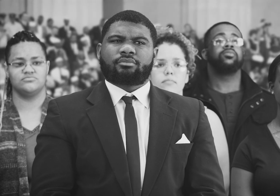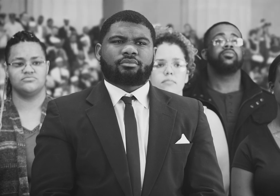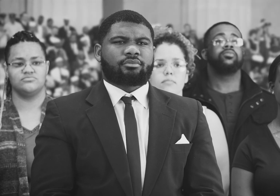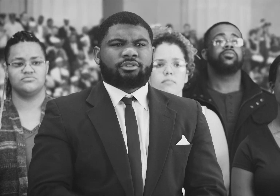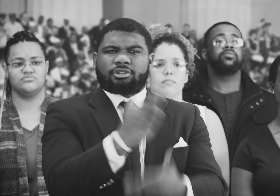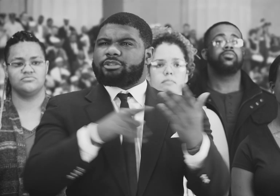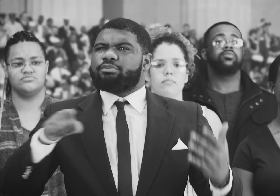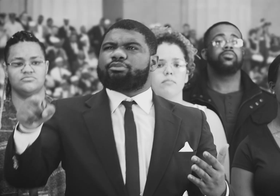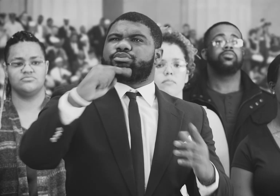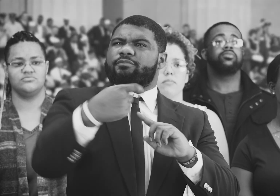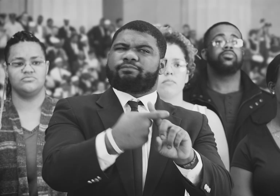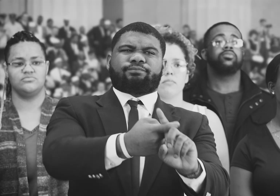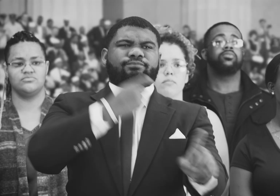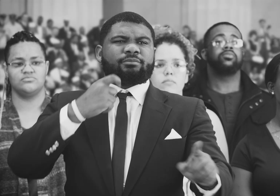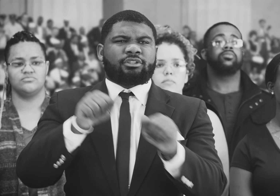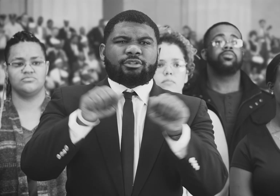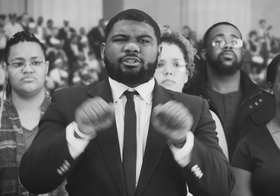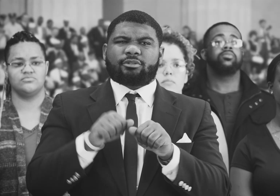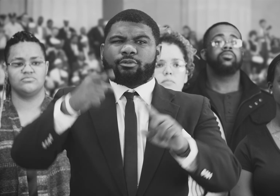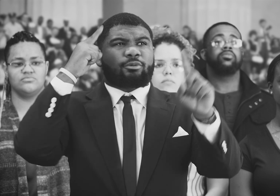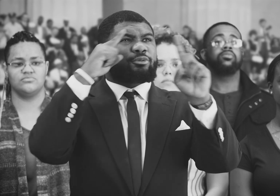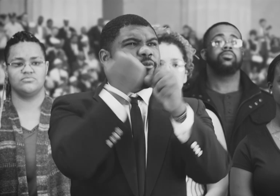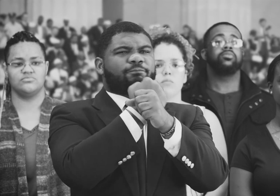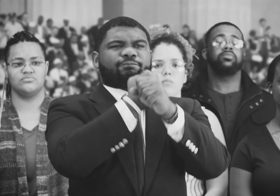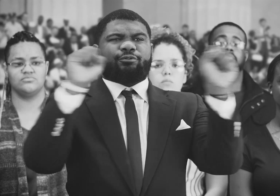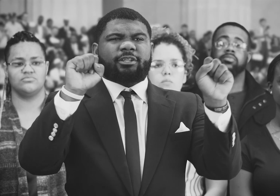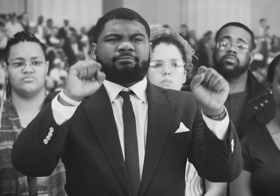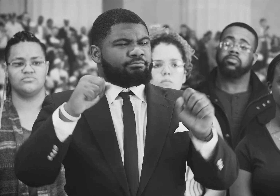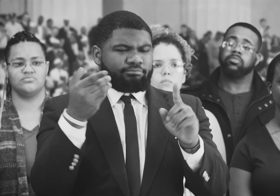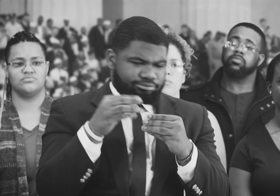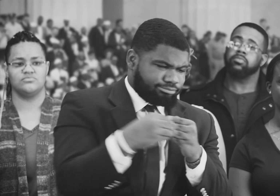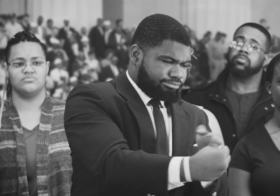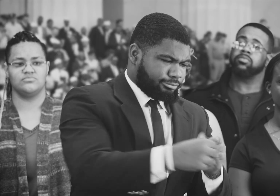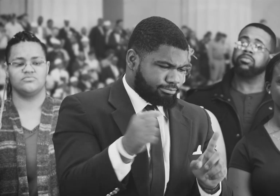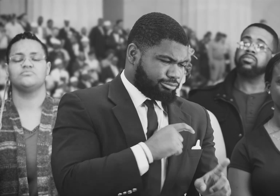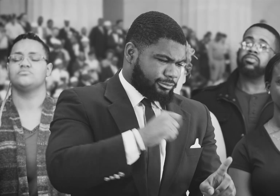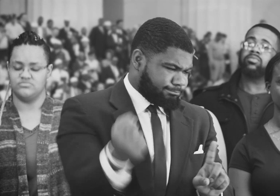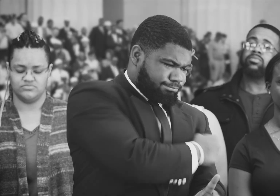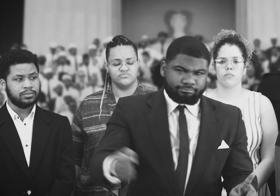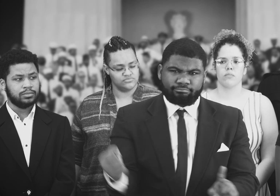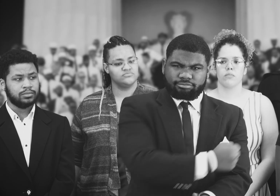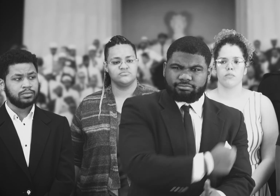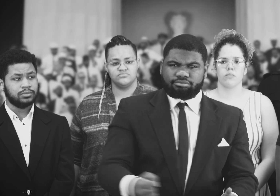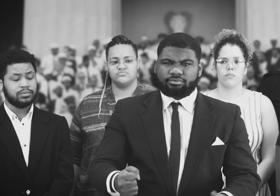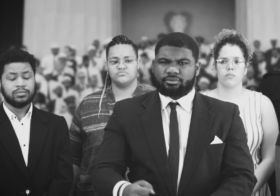Some of you have come from areas where your quest for freedom left you battered by the storms of persecution and staggered by the winds of police brutality.